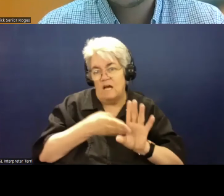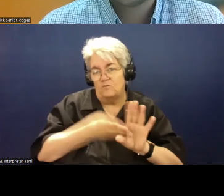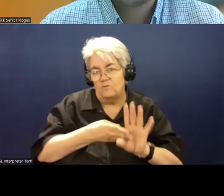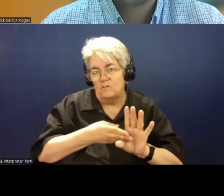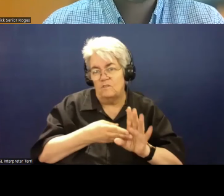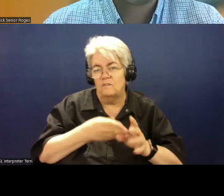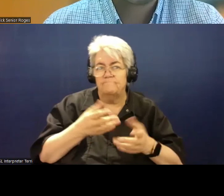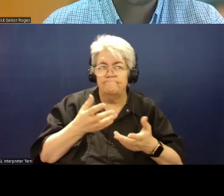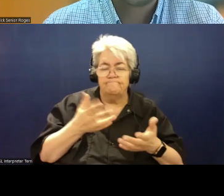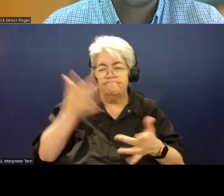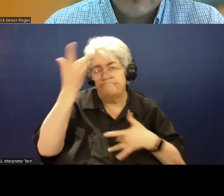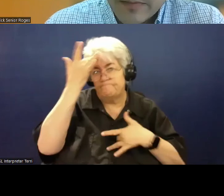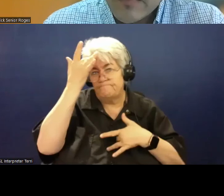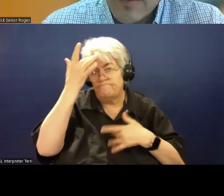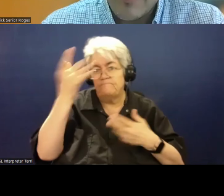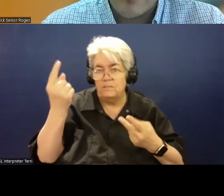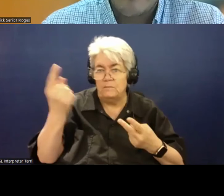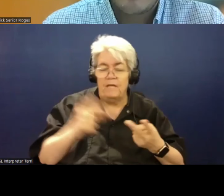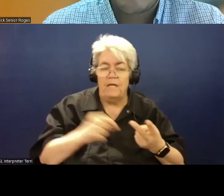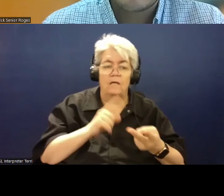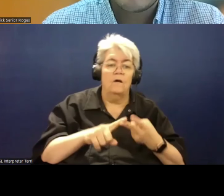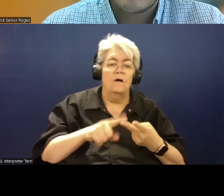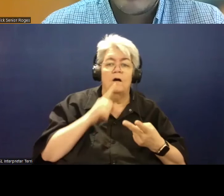CONDITIONS OR MENTAL HEALTH CONDITIONS THAT ARE PRESENT.